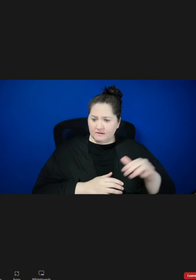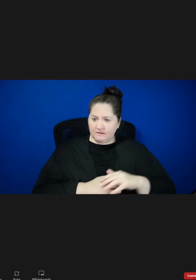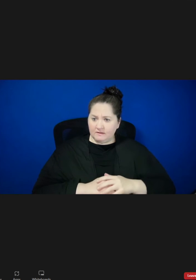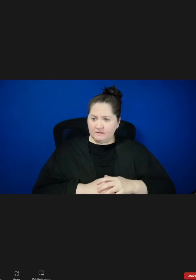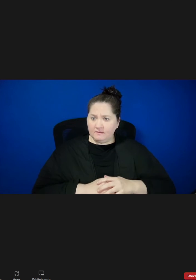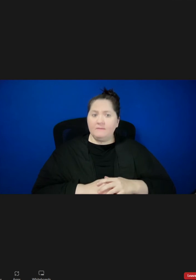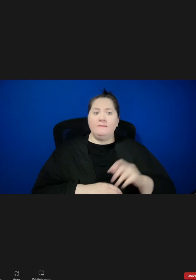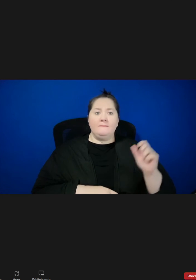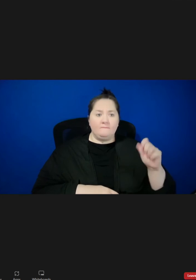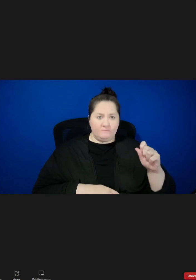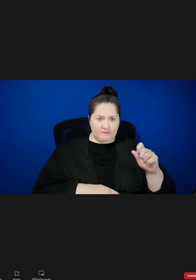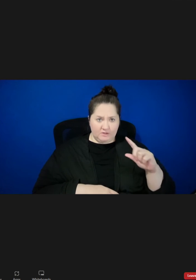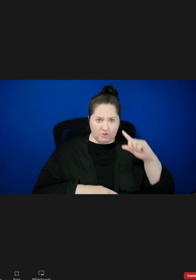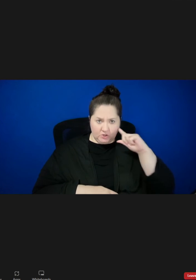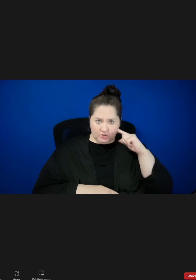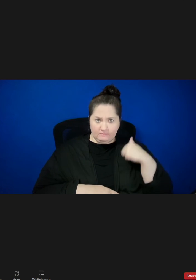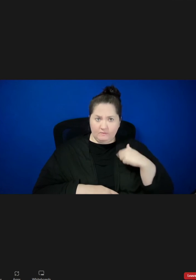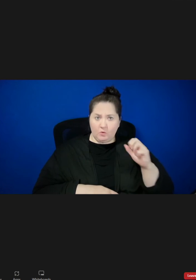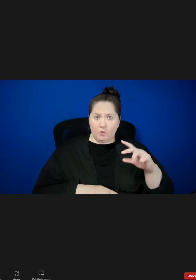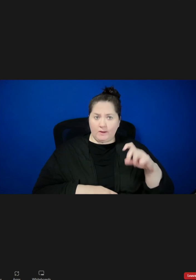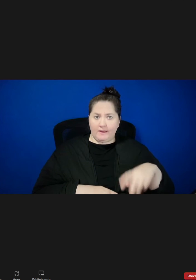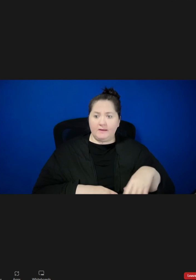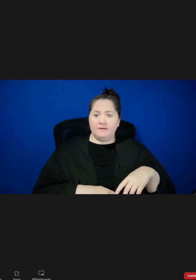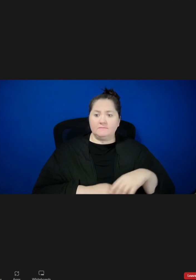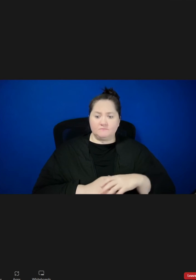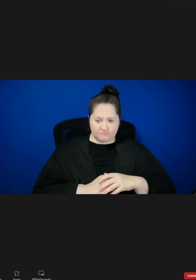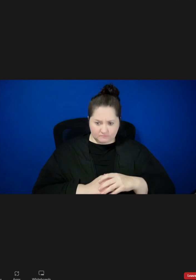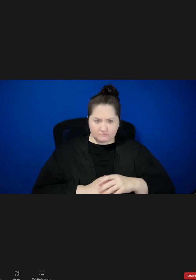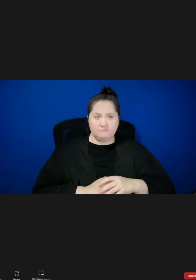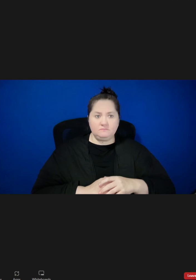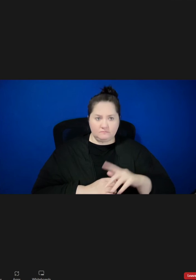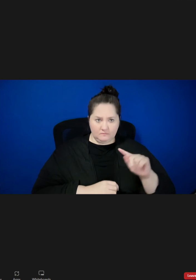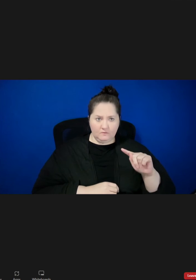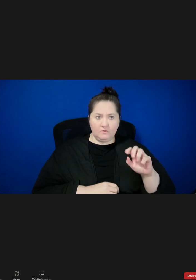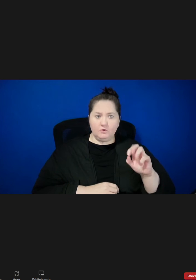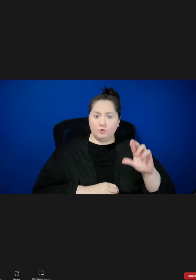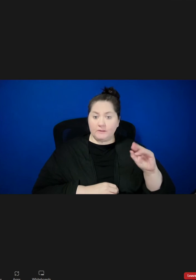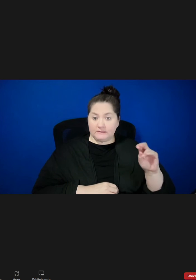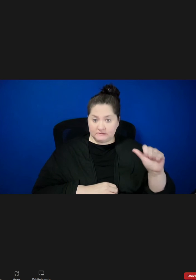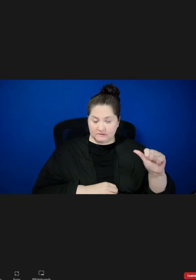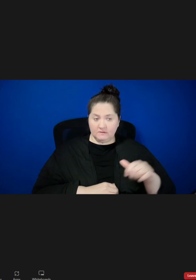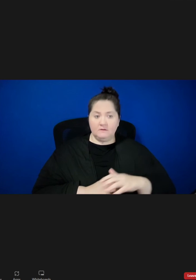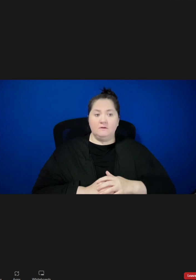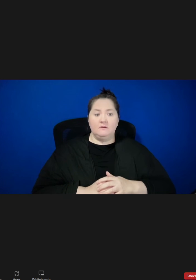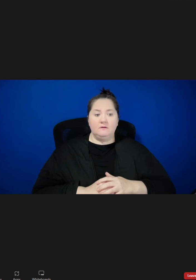Theresa Wrangham: Yes. Can everybody hear me okay? Male Speaker: You are loud and clear, Theresa. You may proceed.